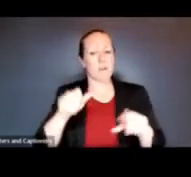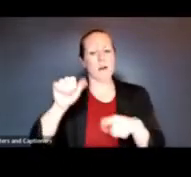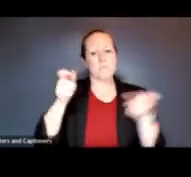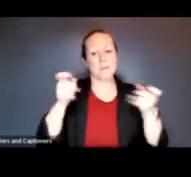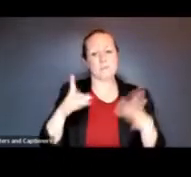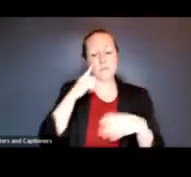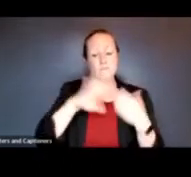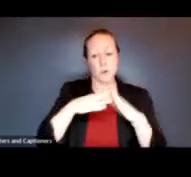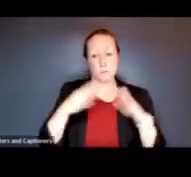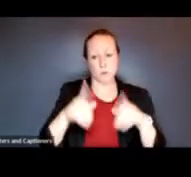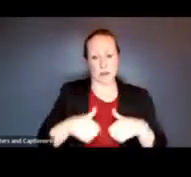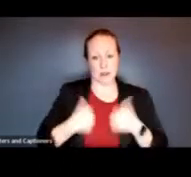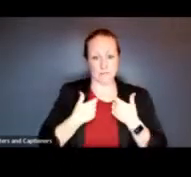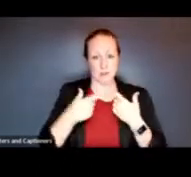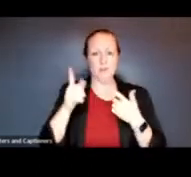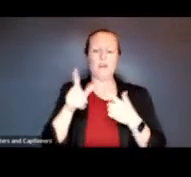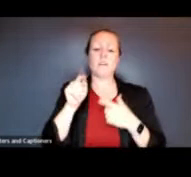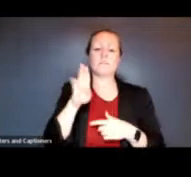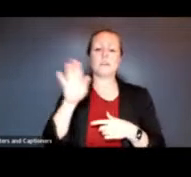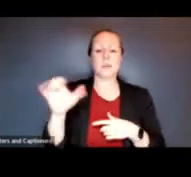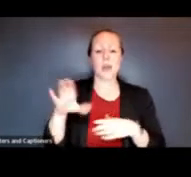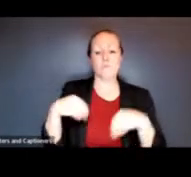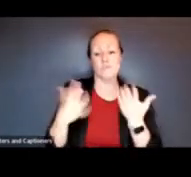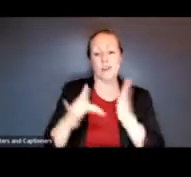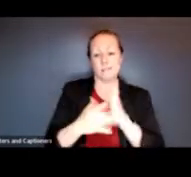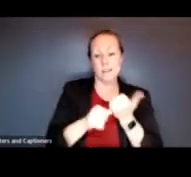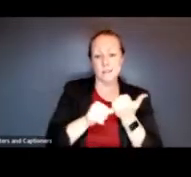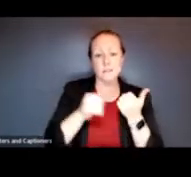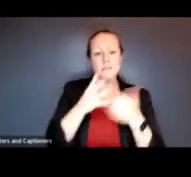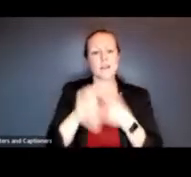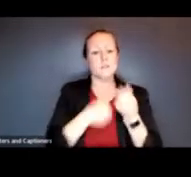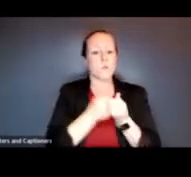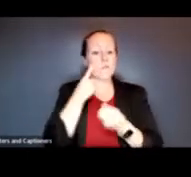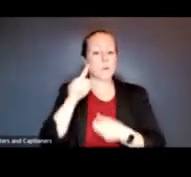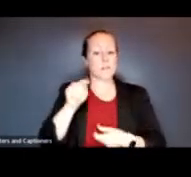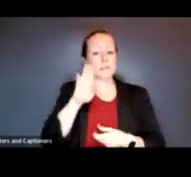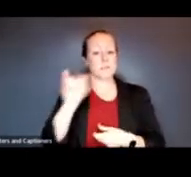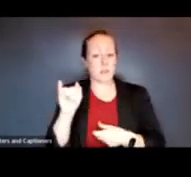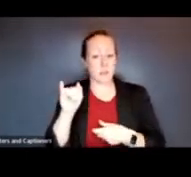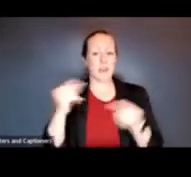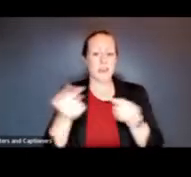to the Traumatic Brain Injury State Partnership Grant Program grantees and to other TBI stakeholders including other